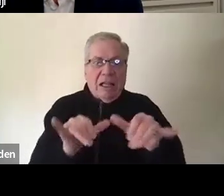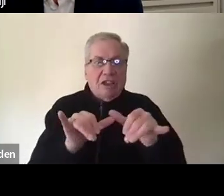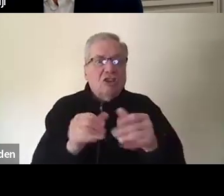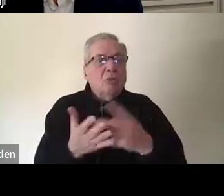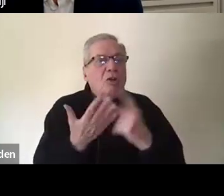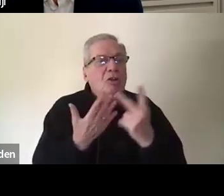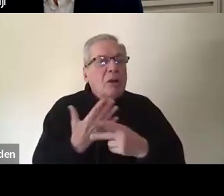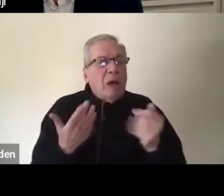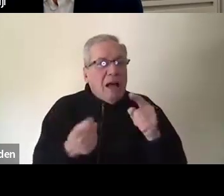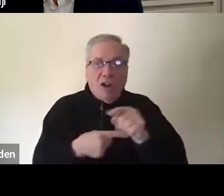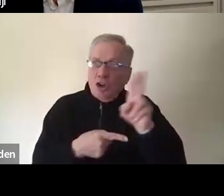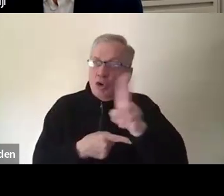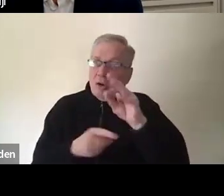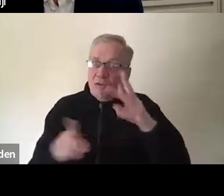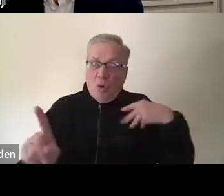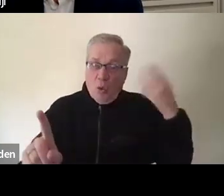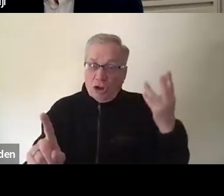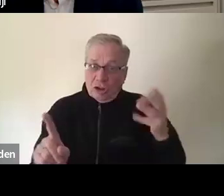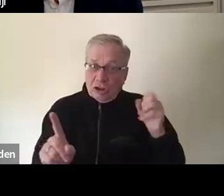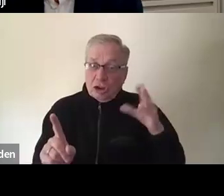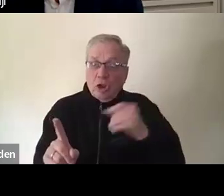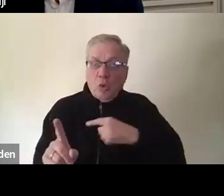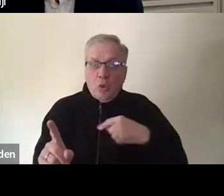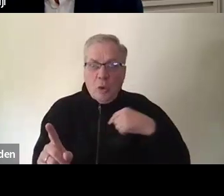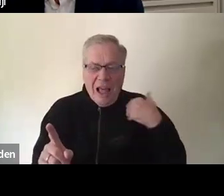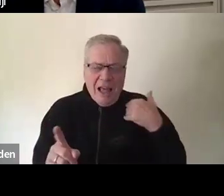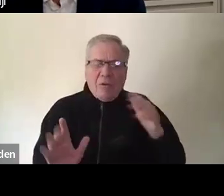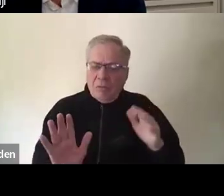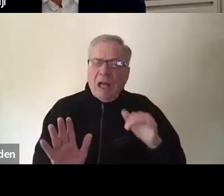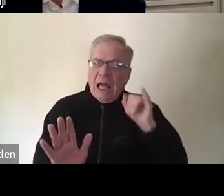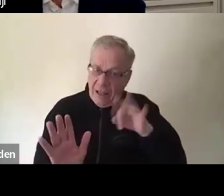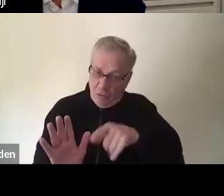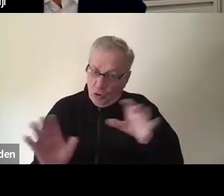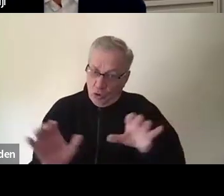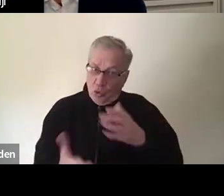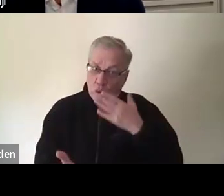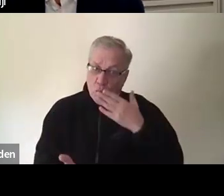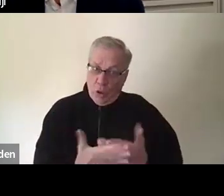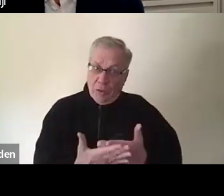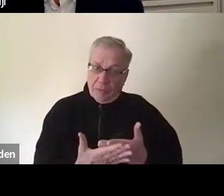at the University of Washington, so we have this carrot which said if you do well in your first,